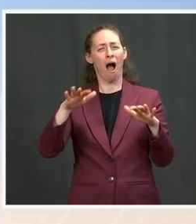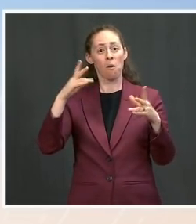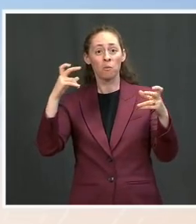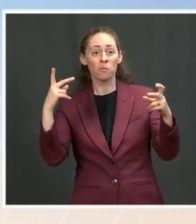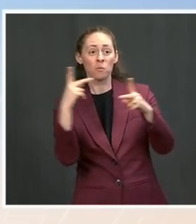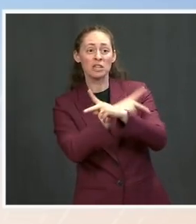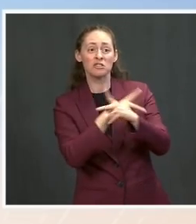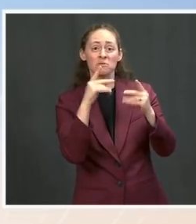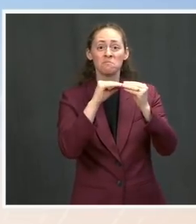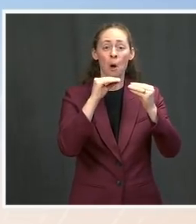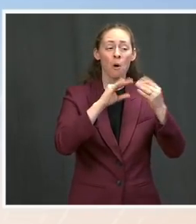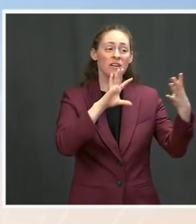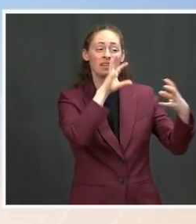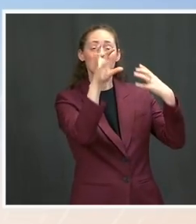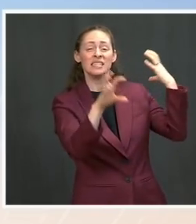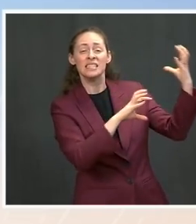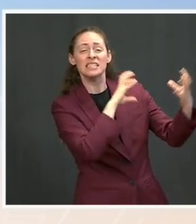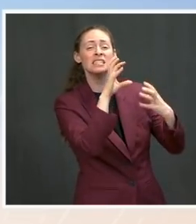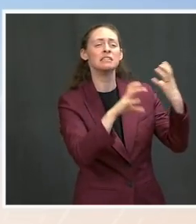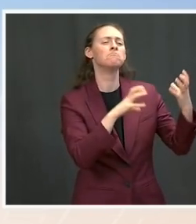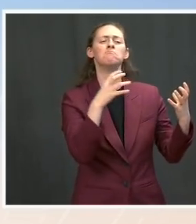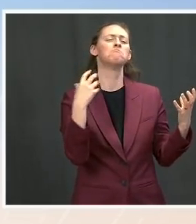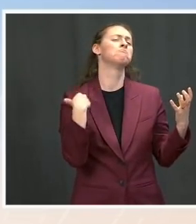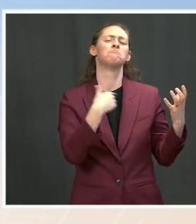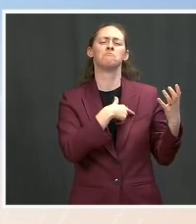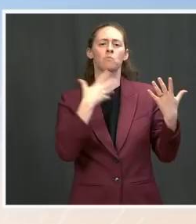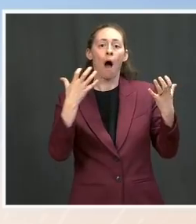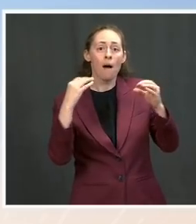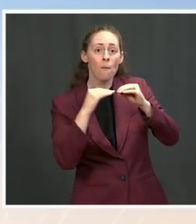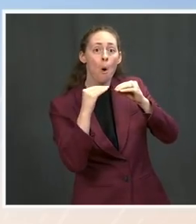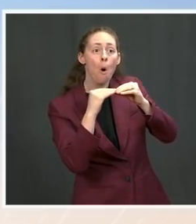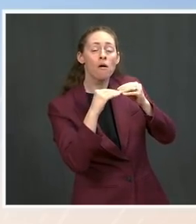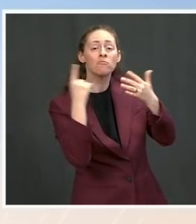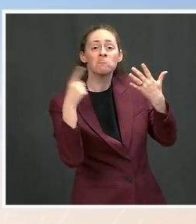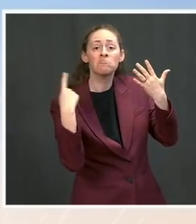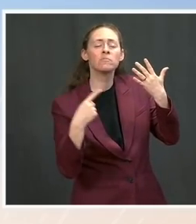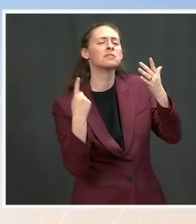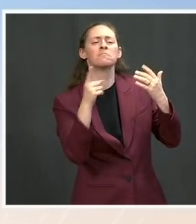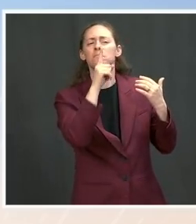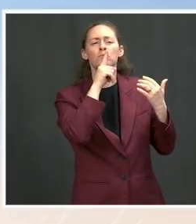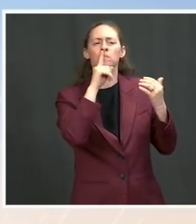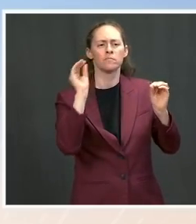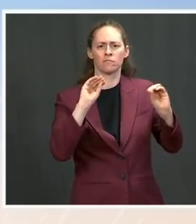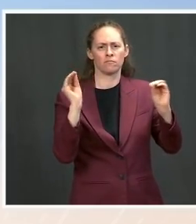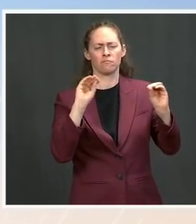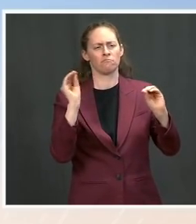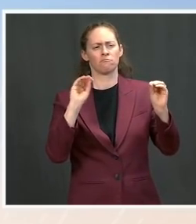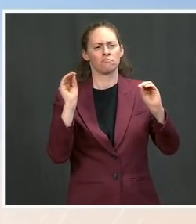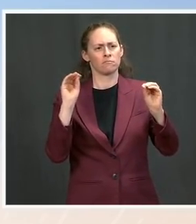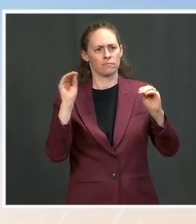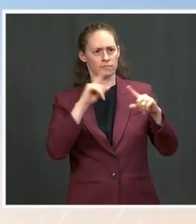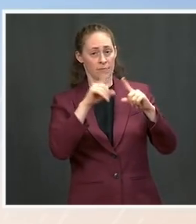in terms of rhetoric or actions. We are -- of course, we reserve the right to put in place consequences should their actions warrant.